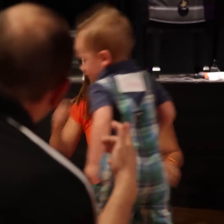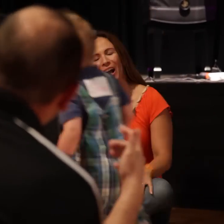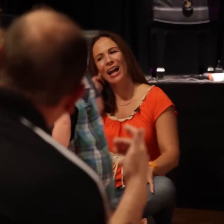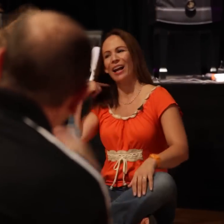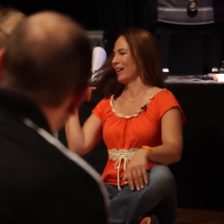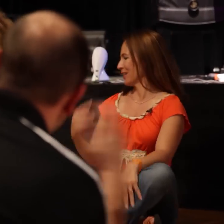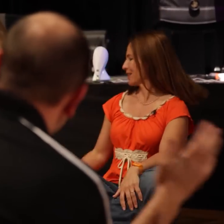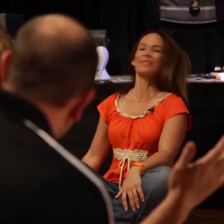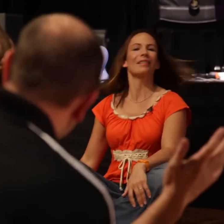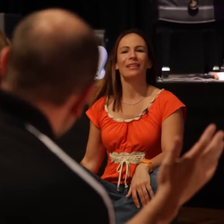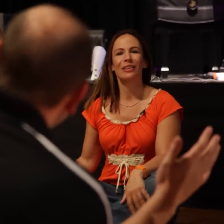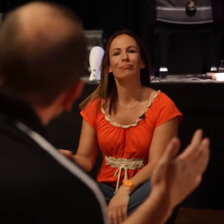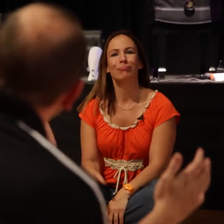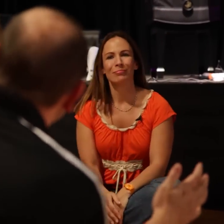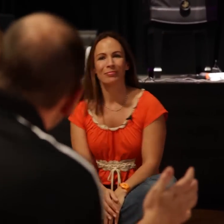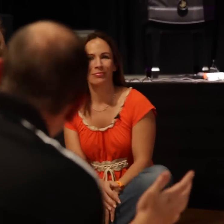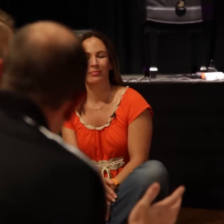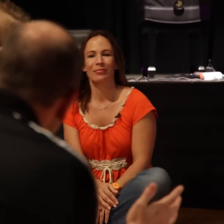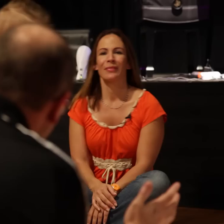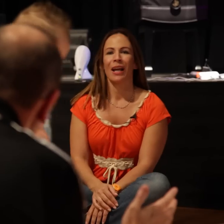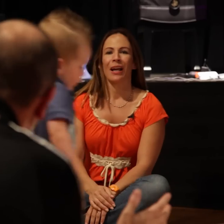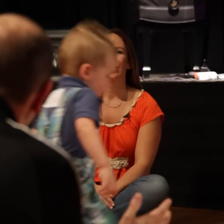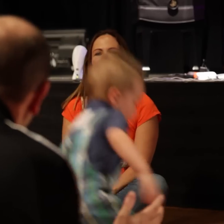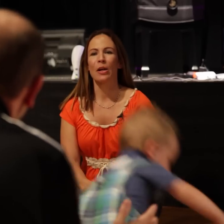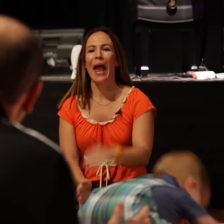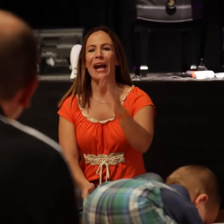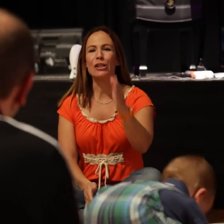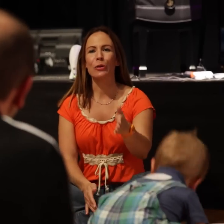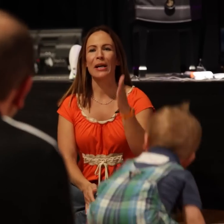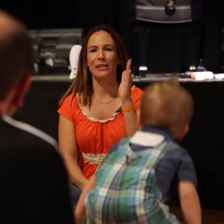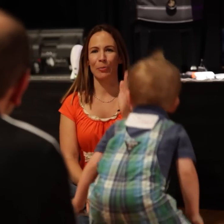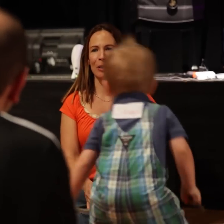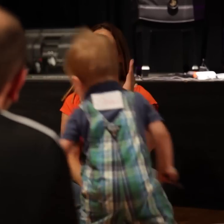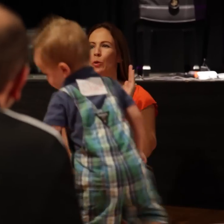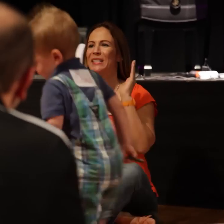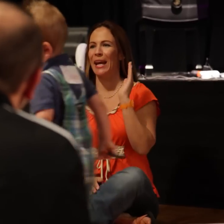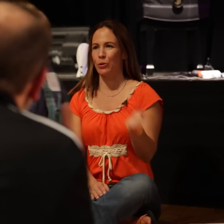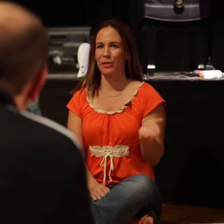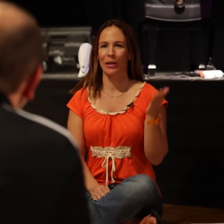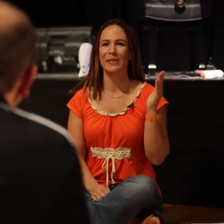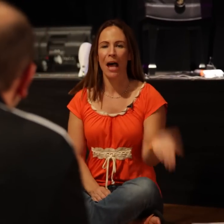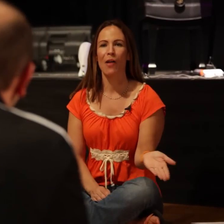and now that frustration piece is removed from the equation. So Andrew has experienced fewer tantrums for himself